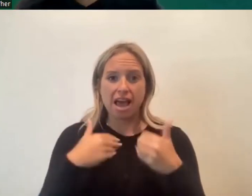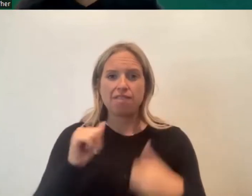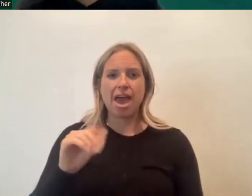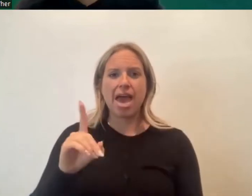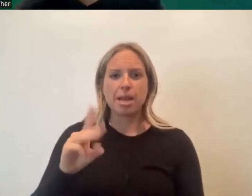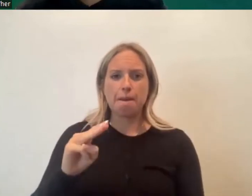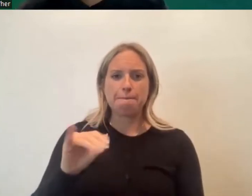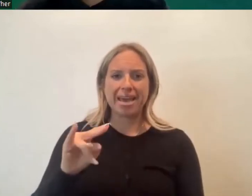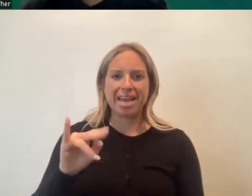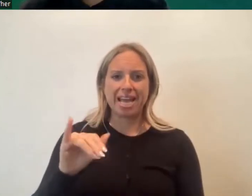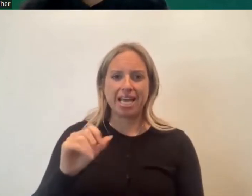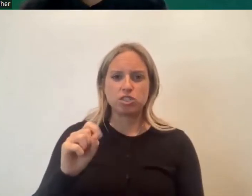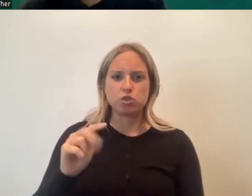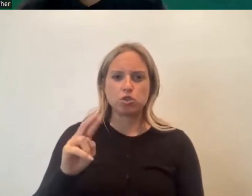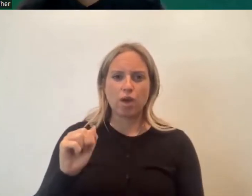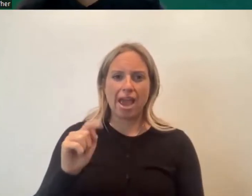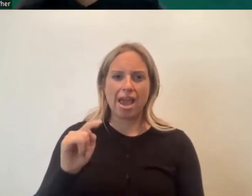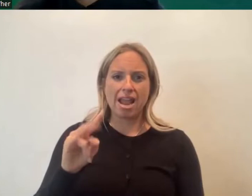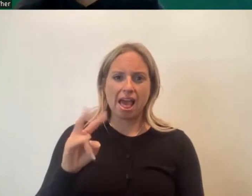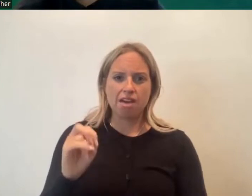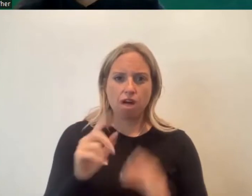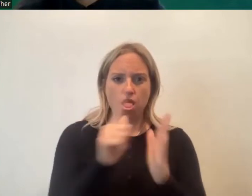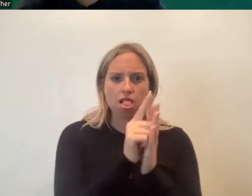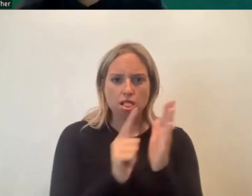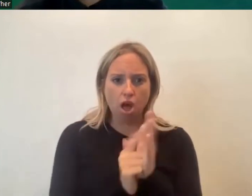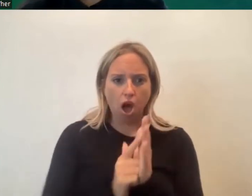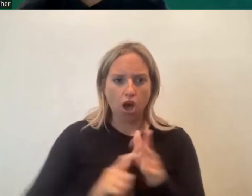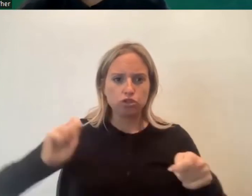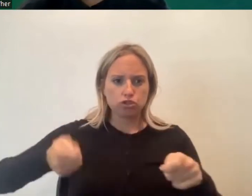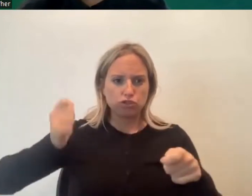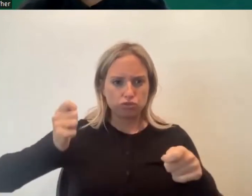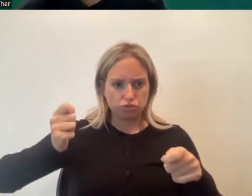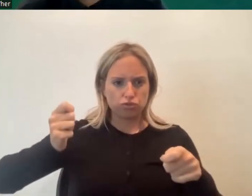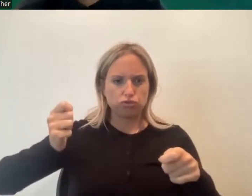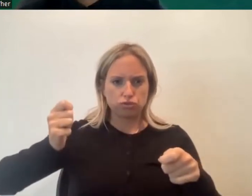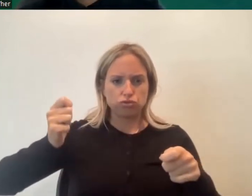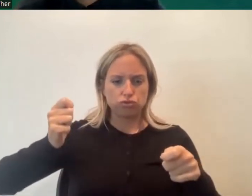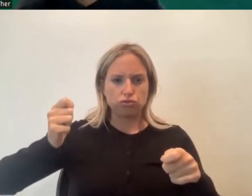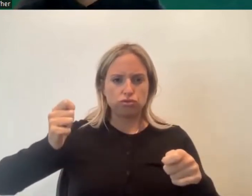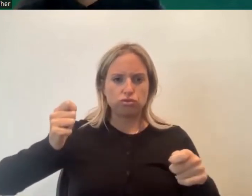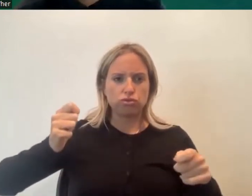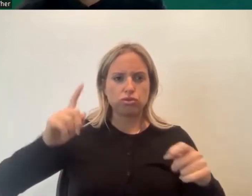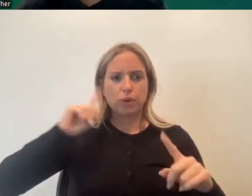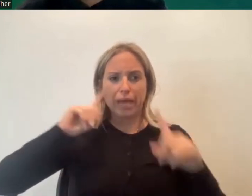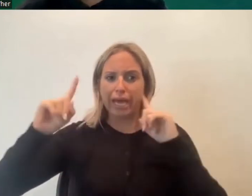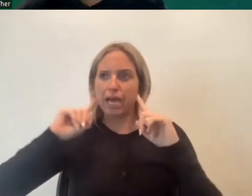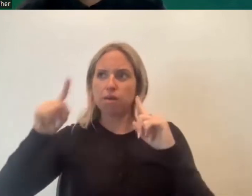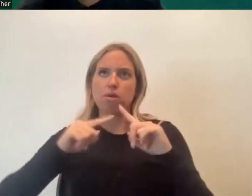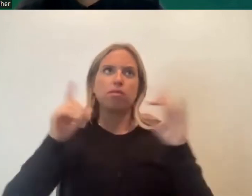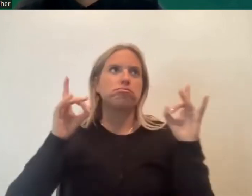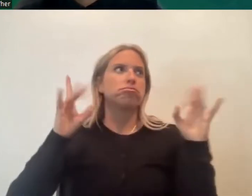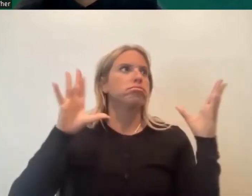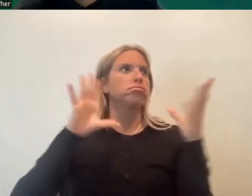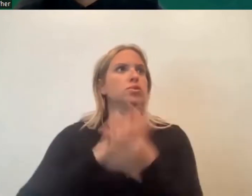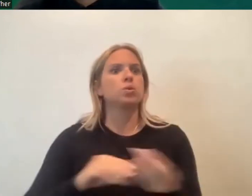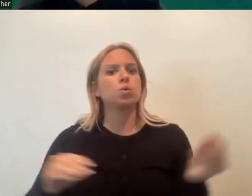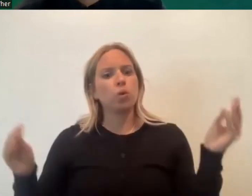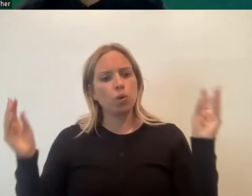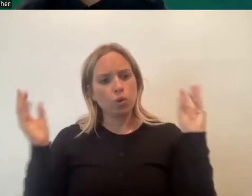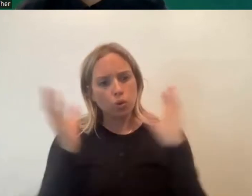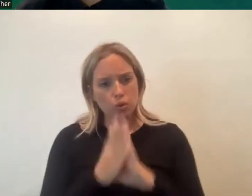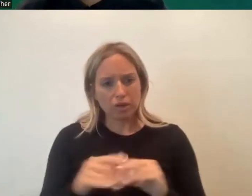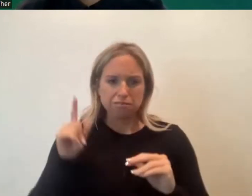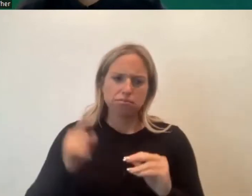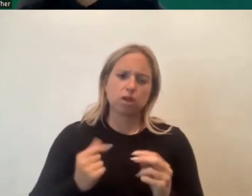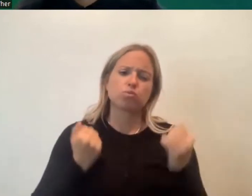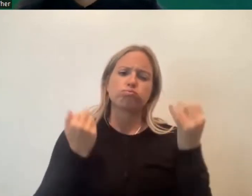Again, that's where you hear about these nightmares with waiting and getting through the process.